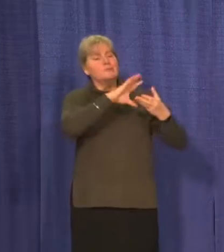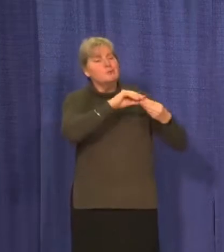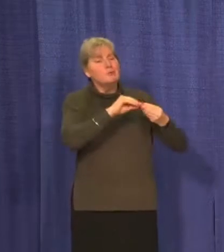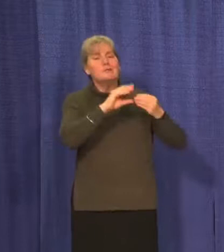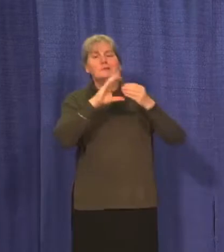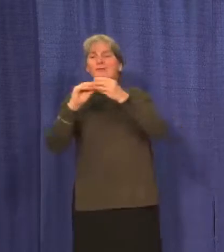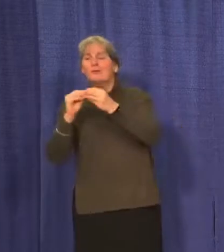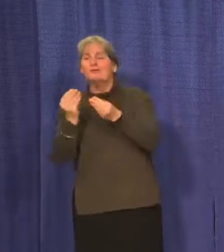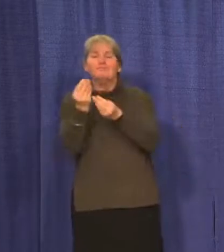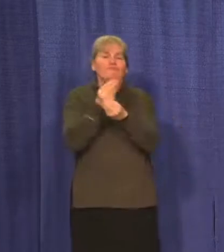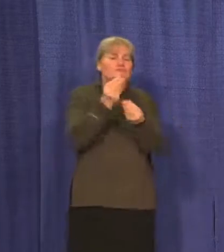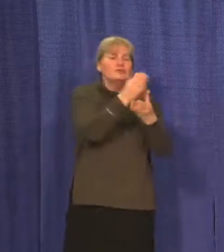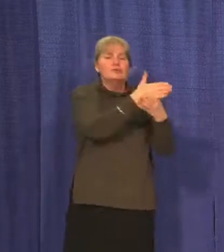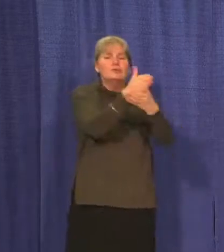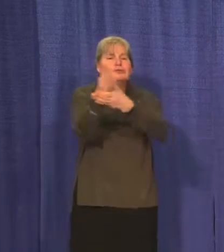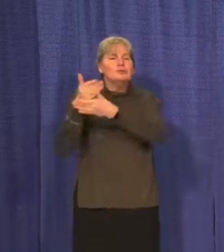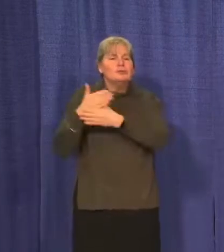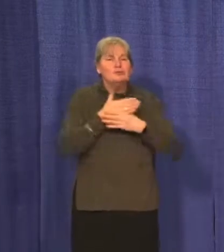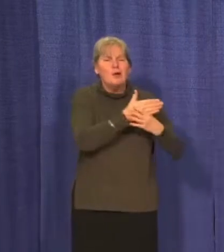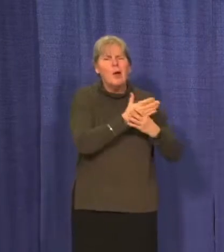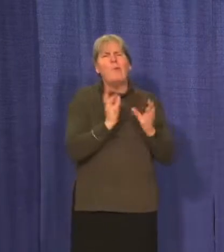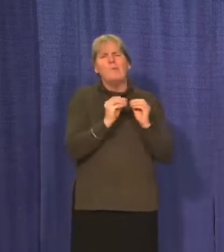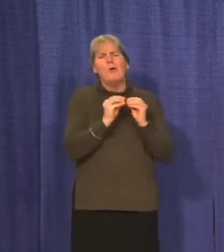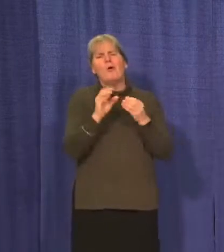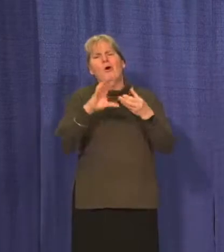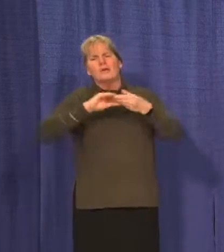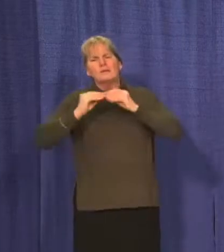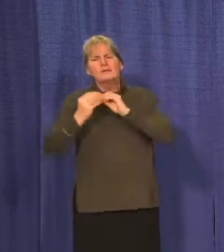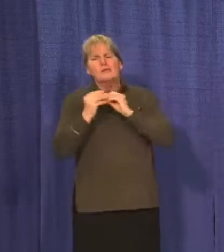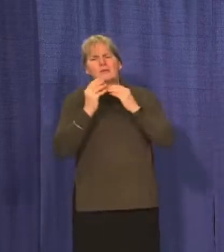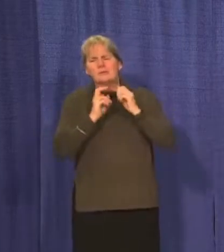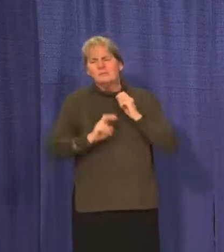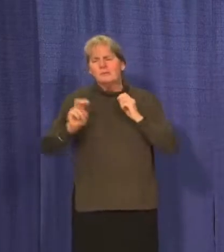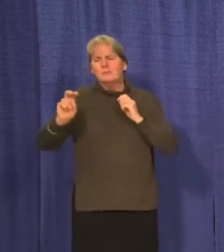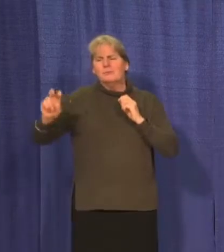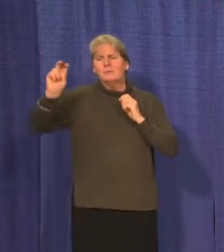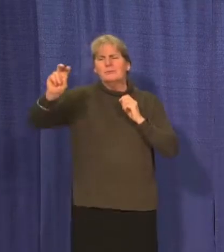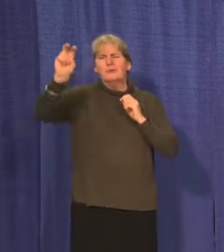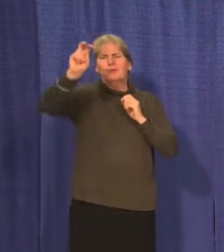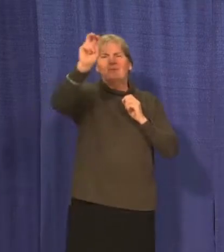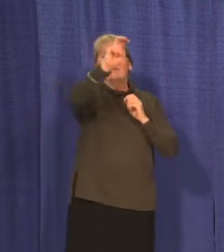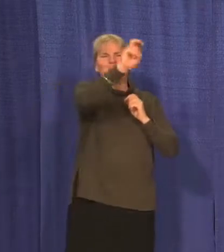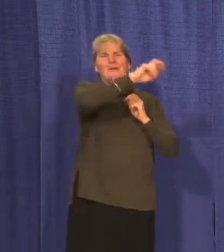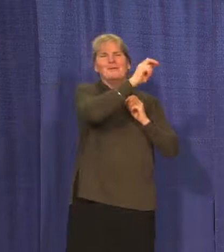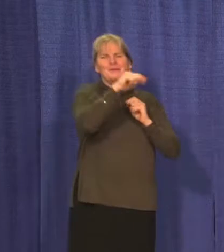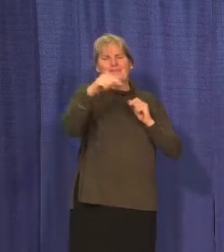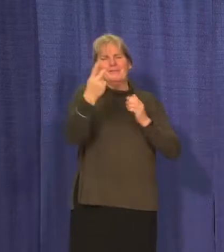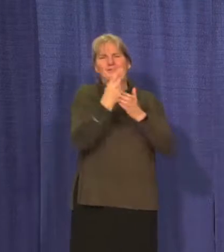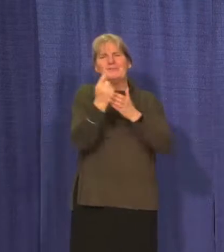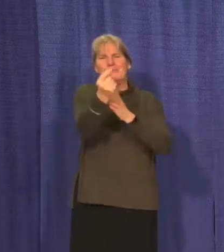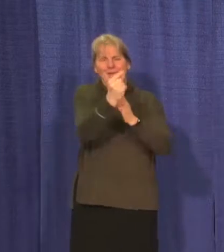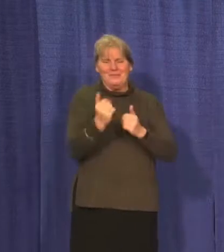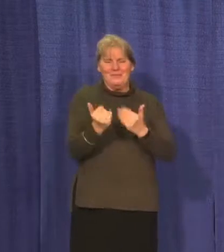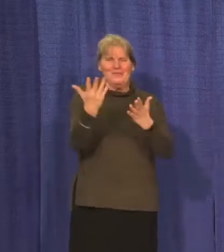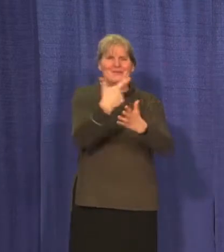sharing with each other and there will be more stories to tell, as they continued to visit communities in the coming weeks